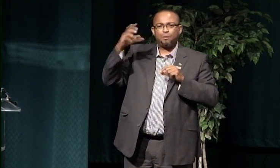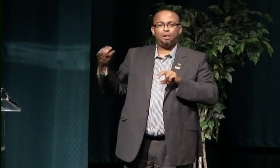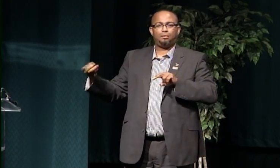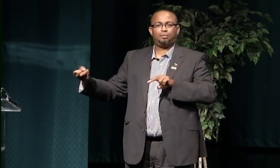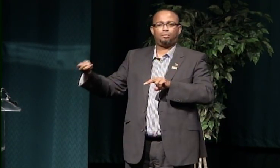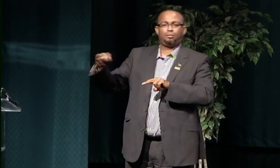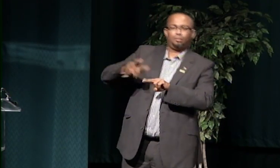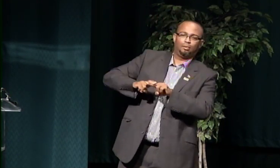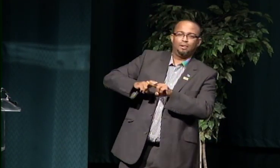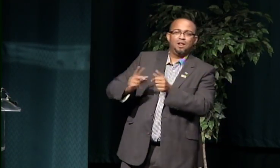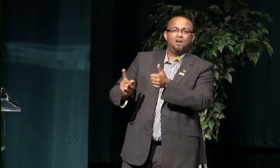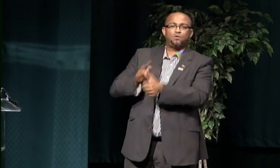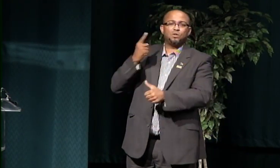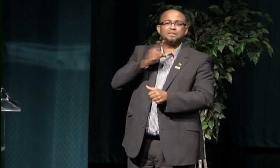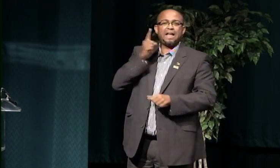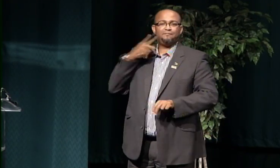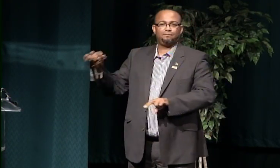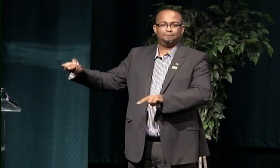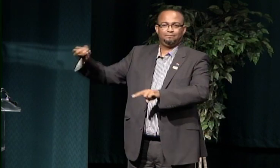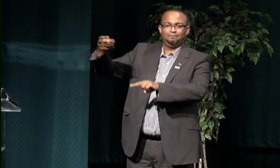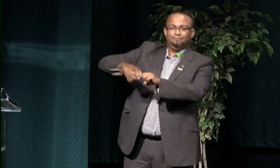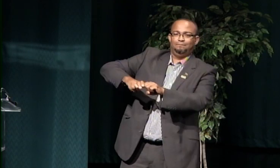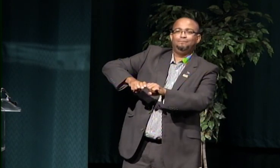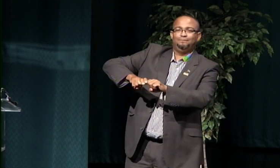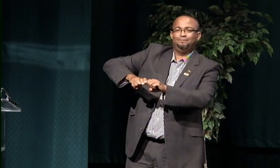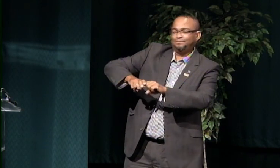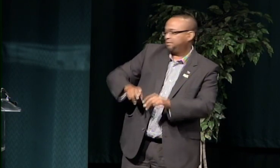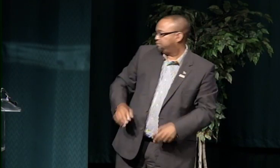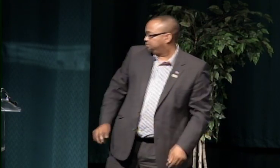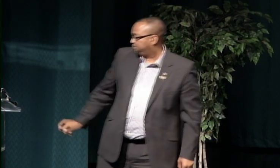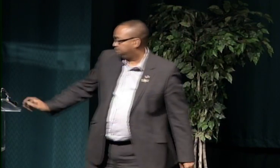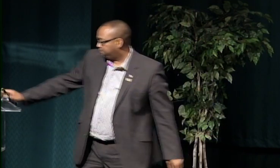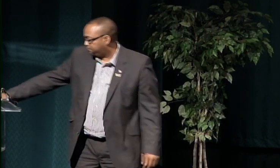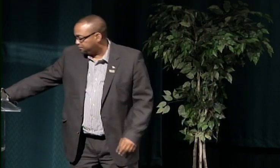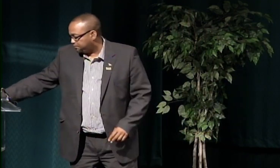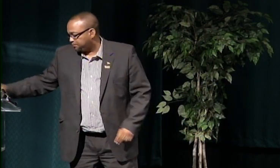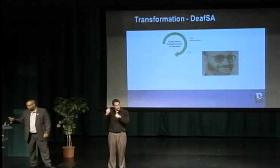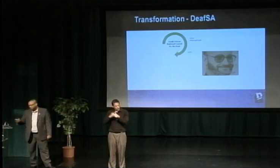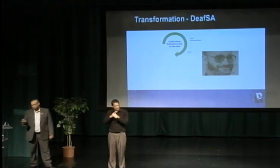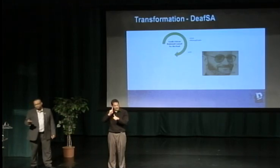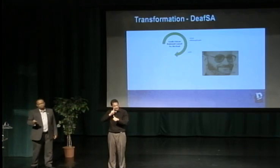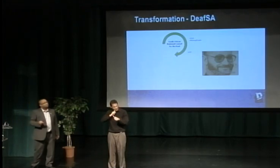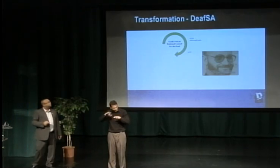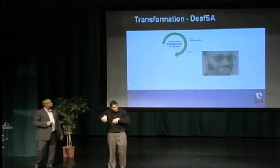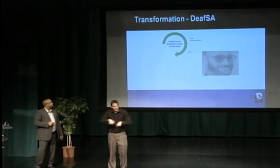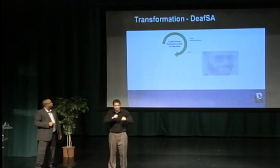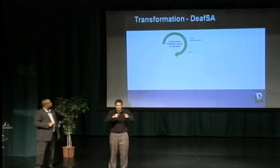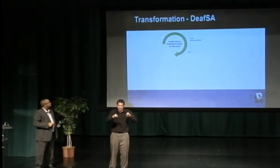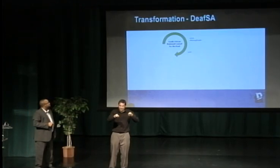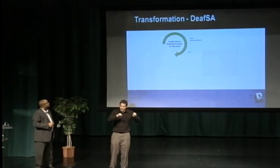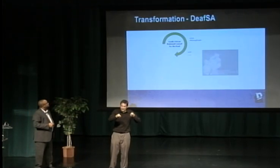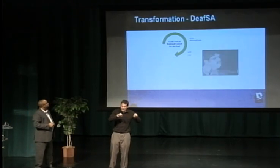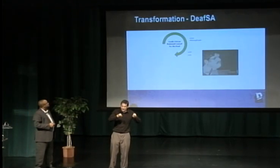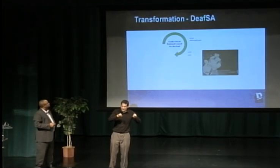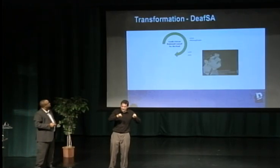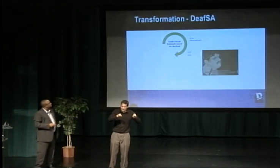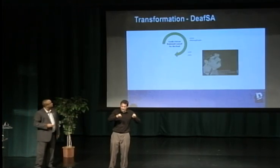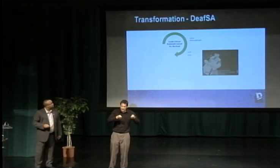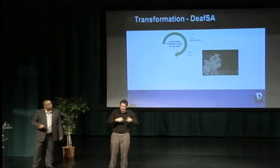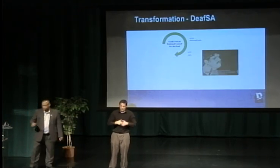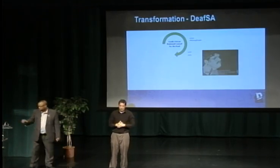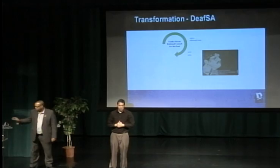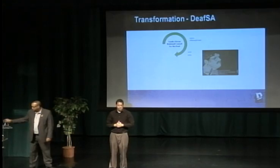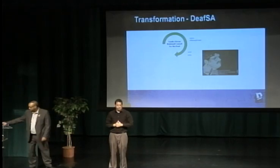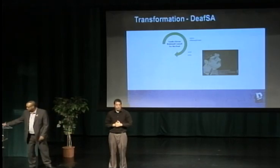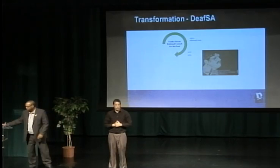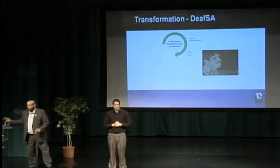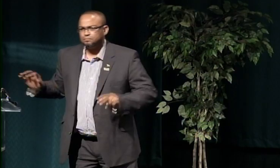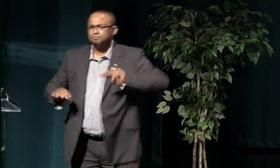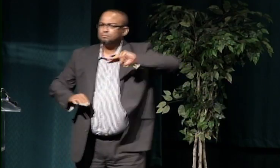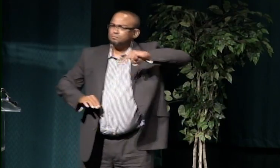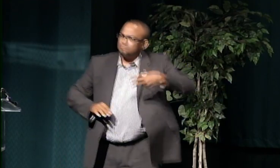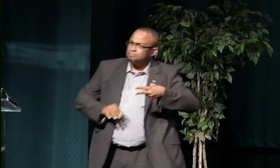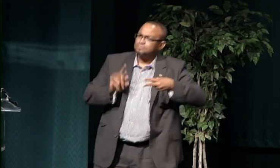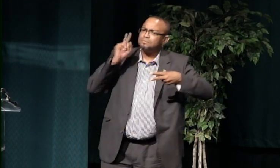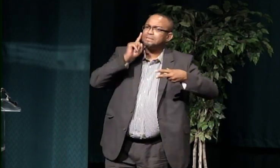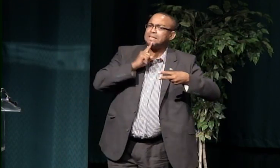We had the first deaf executive member.